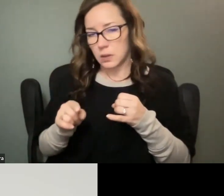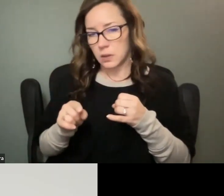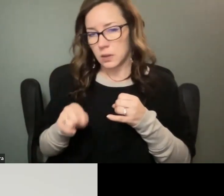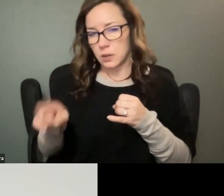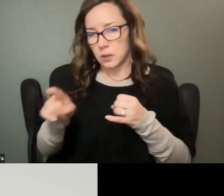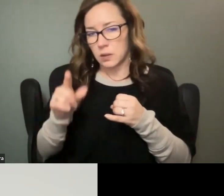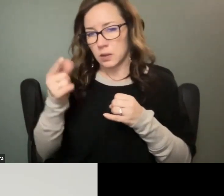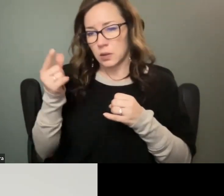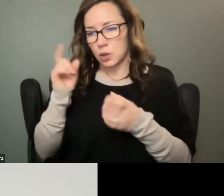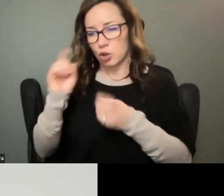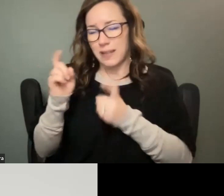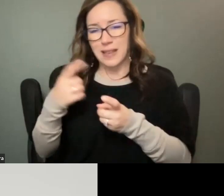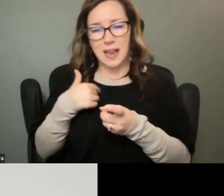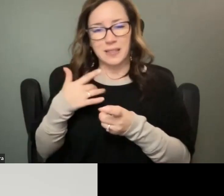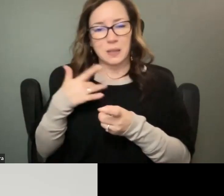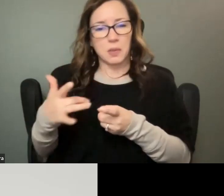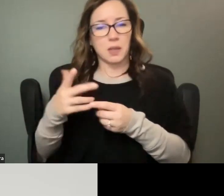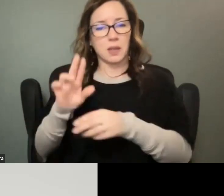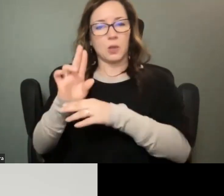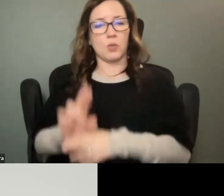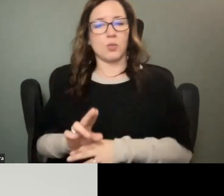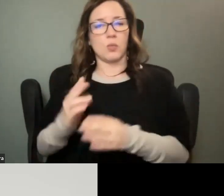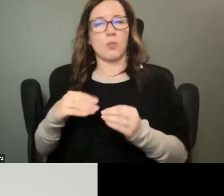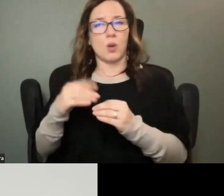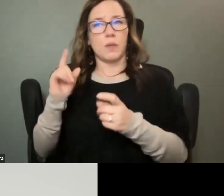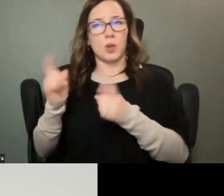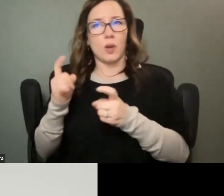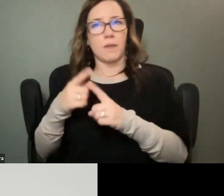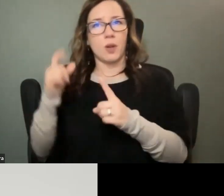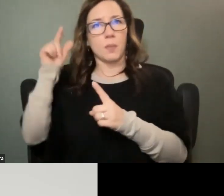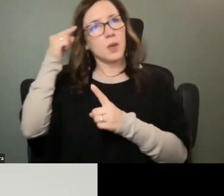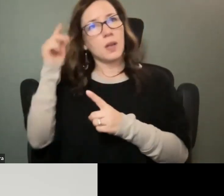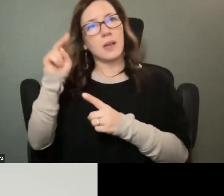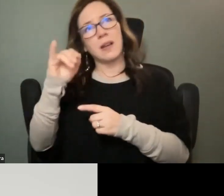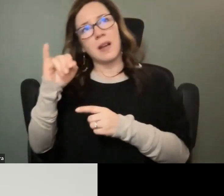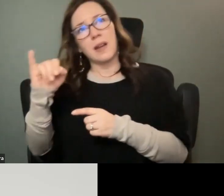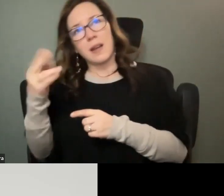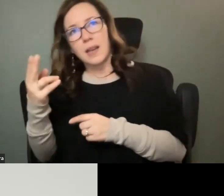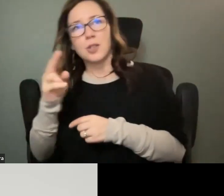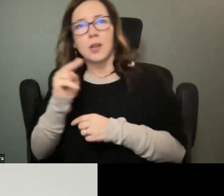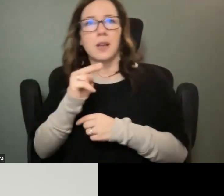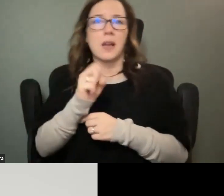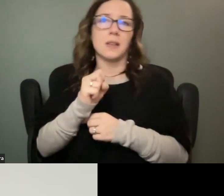I'm usually used to the grants coming from the